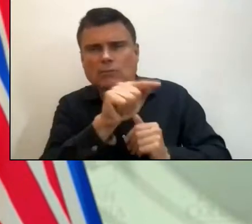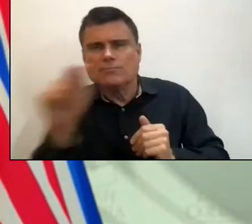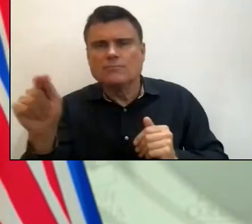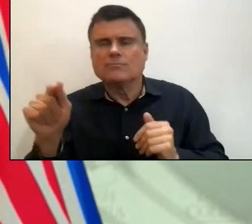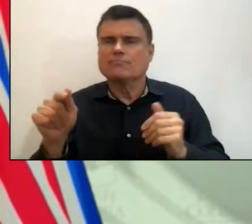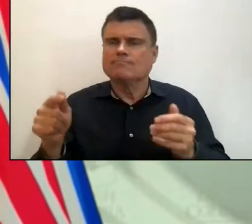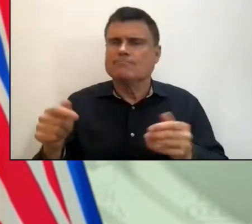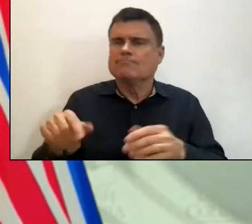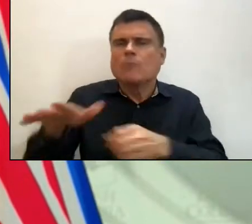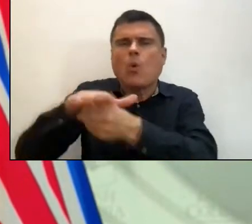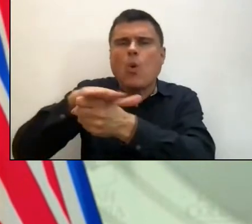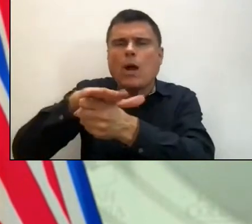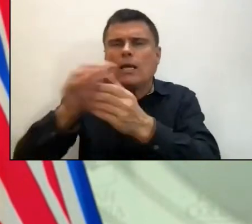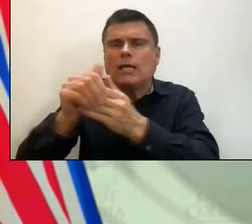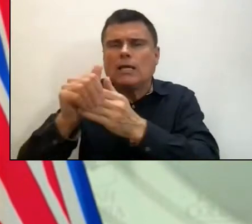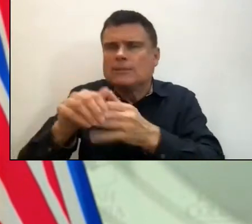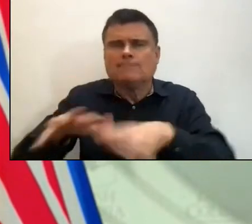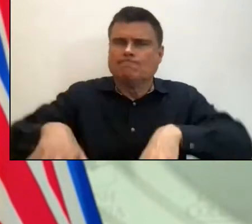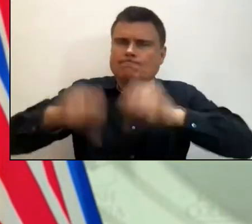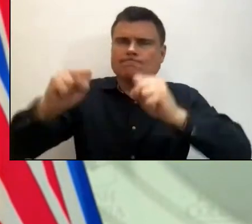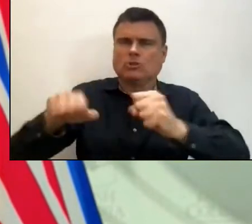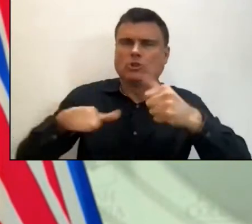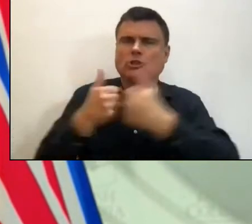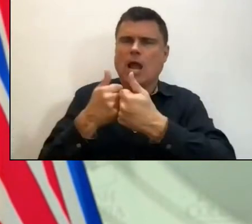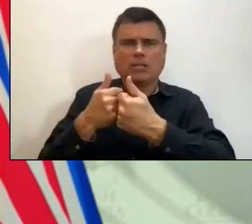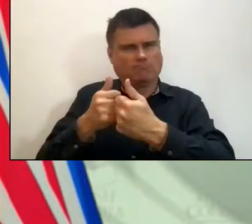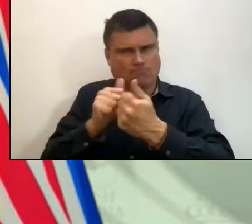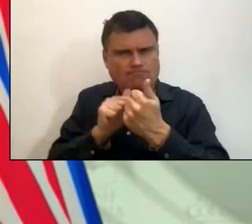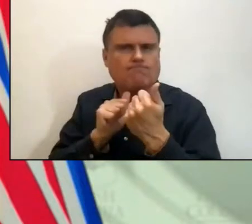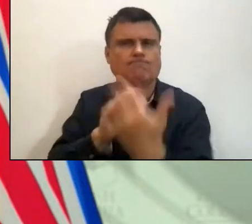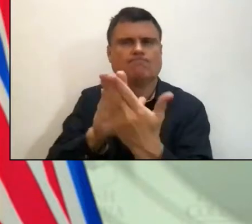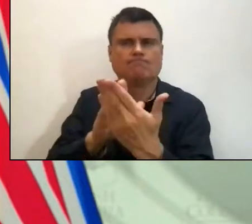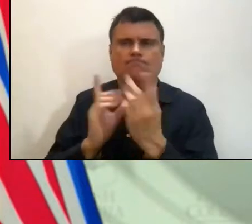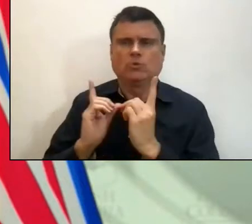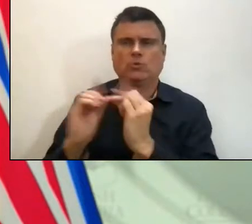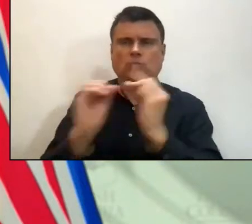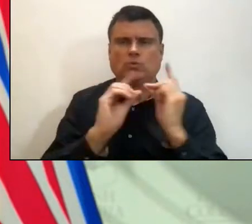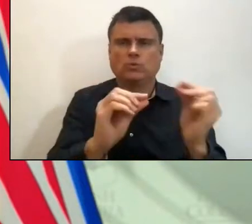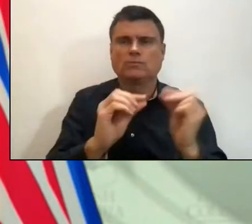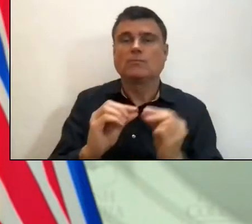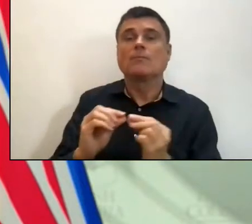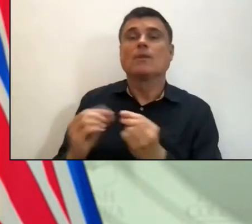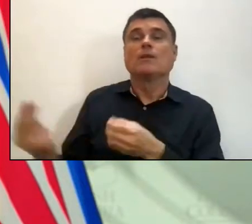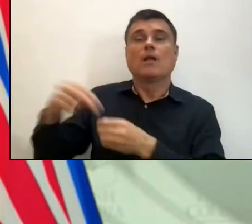Today I am joined by minister of health Adrian Dix and Dr. Bonnie